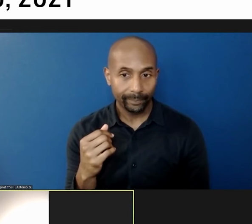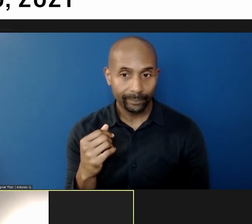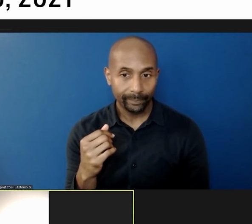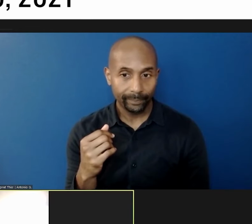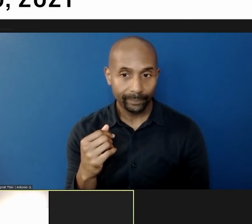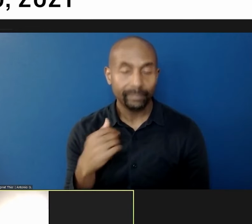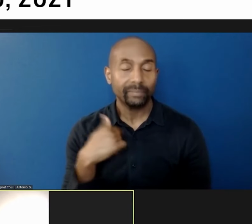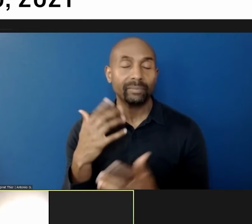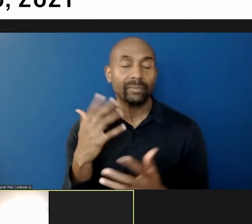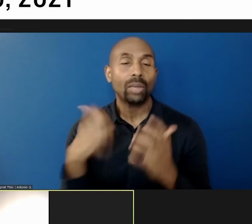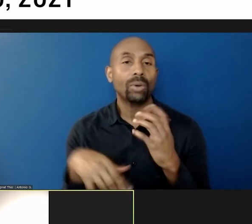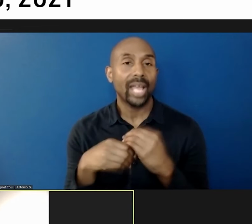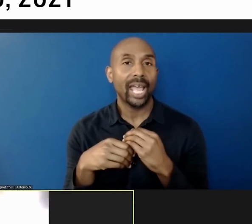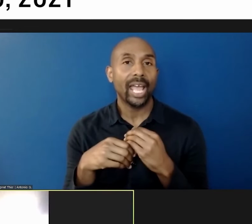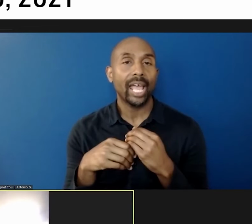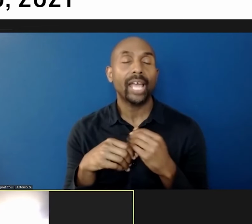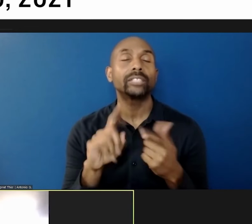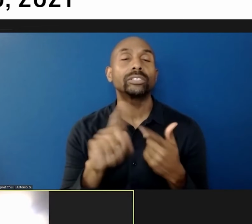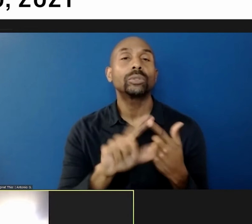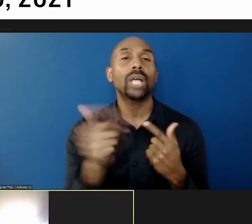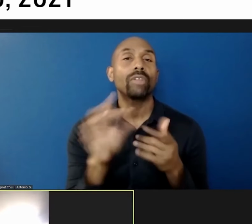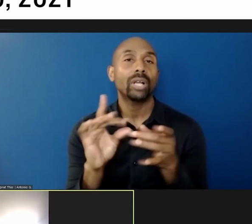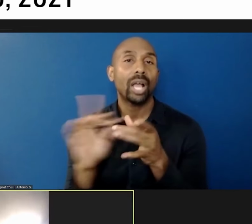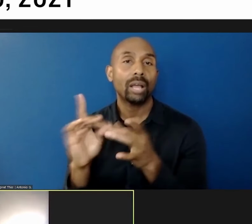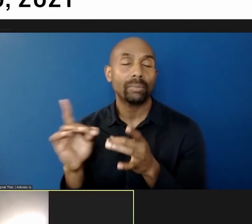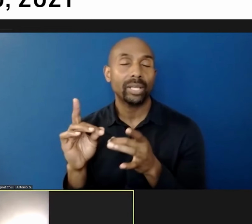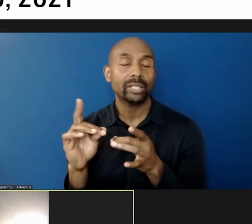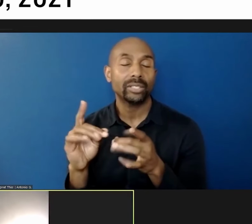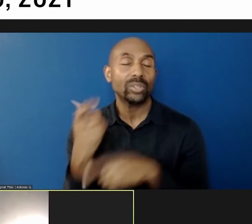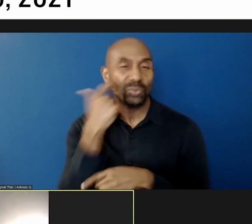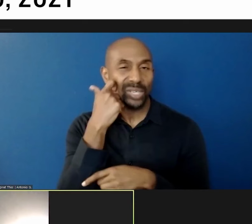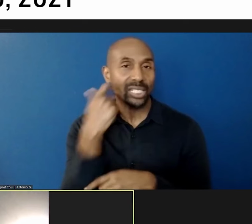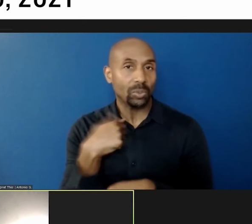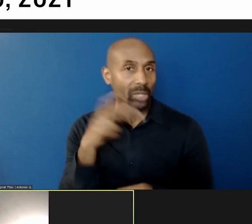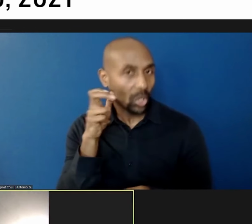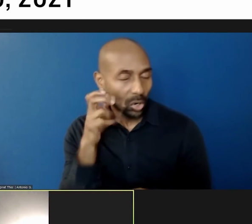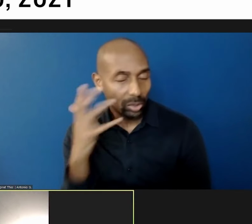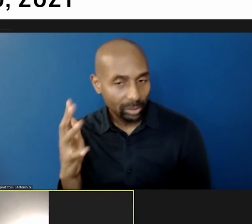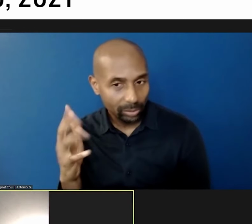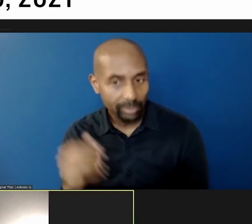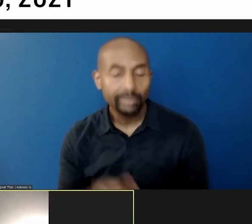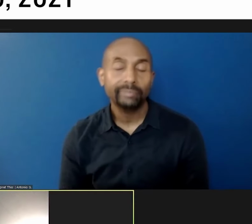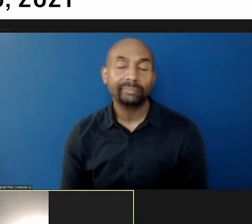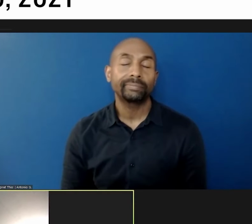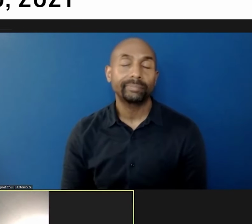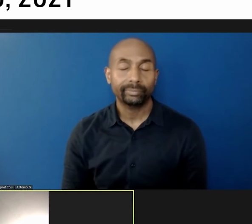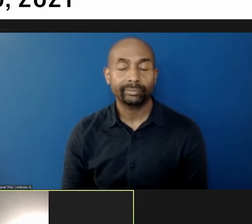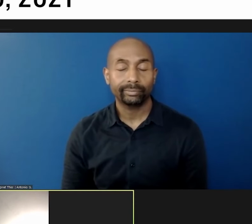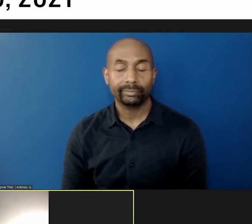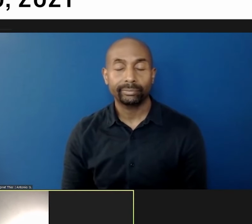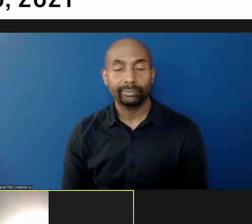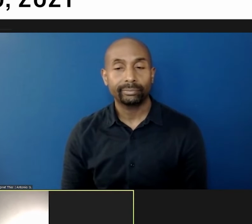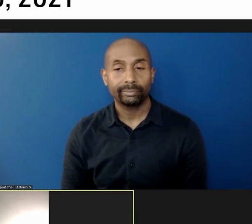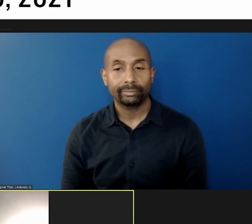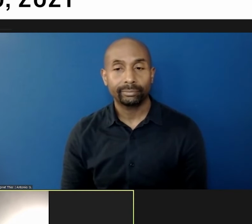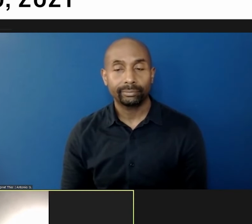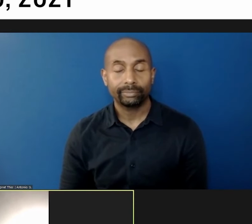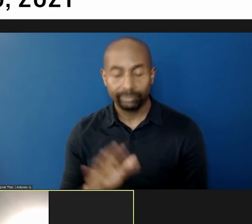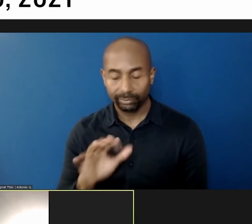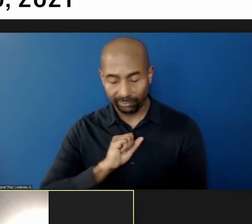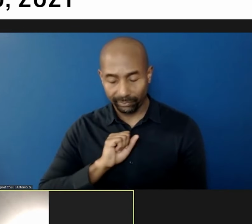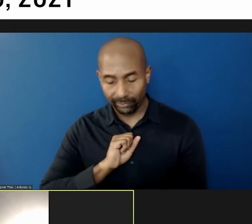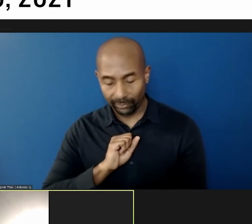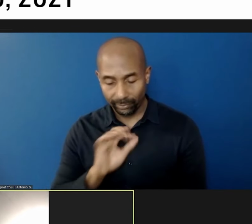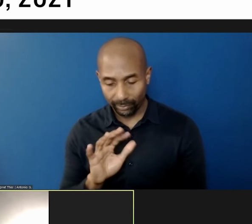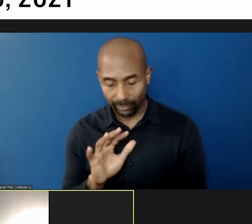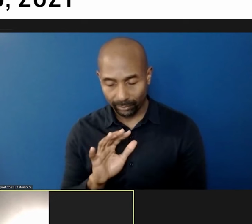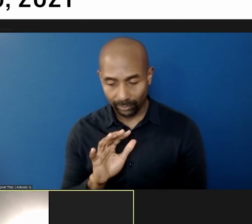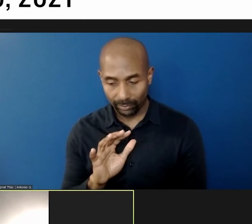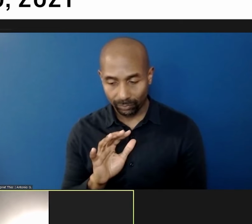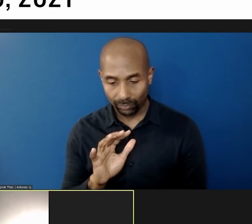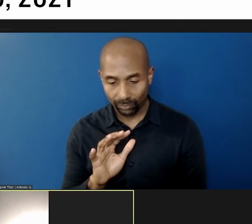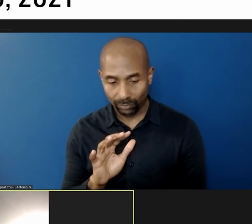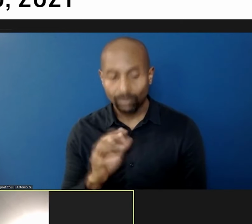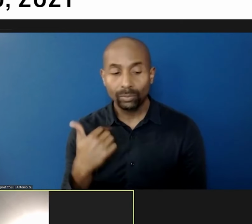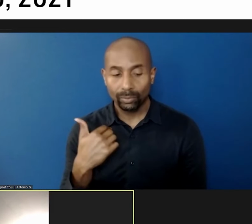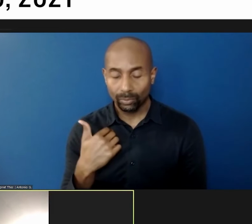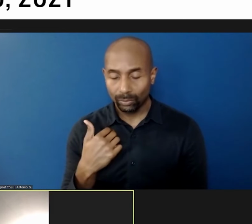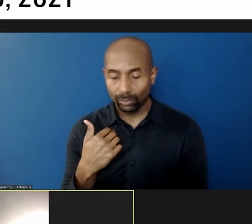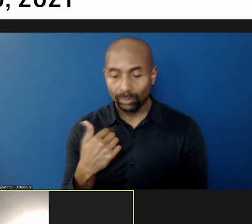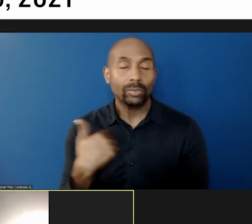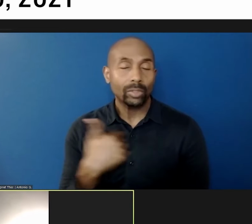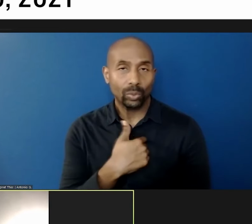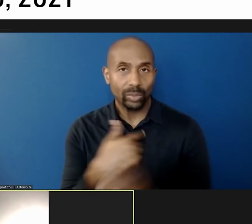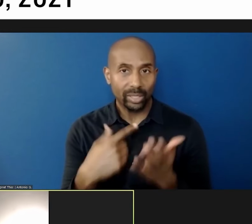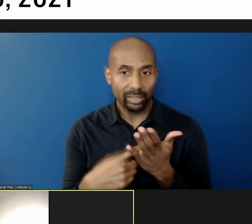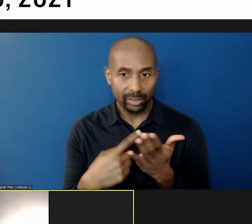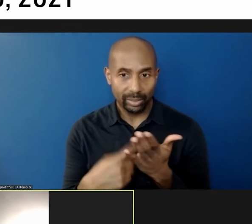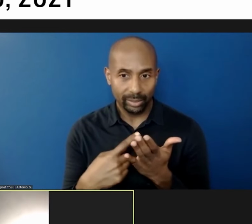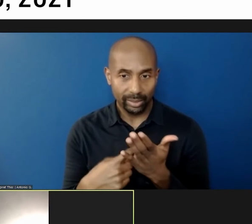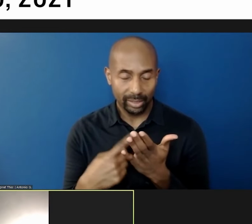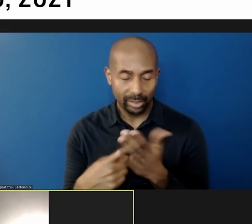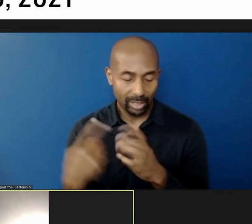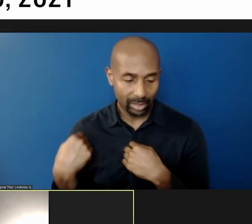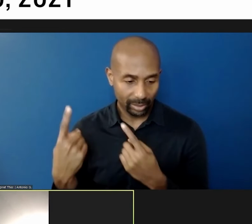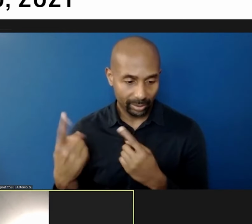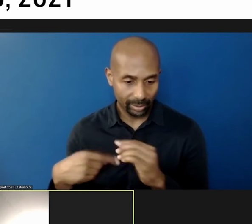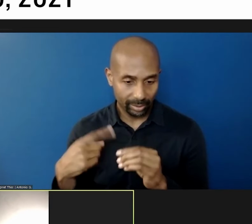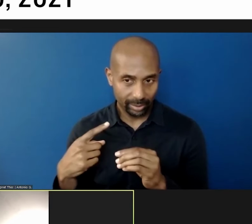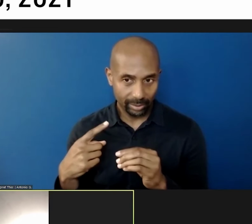panelists alluded to. We ve been discussing about some of the issues facing Black disabled